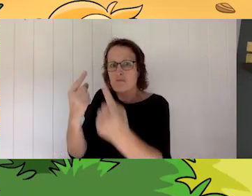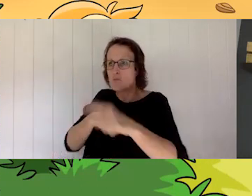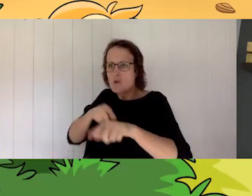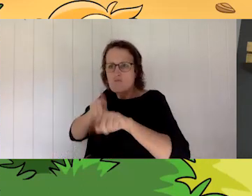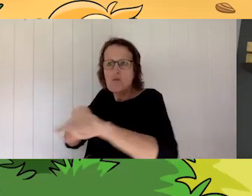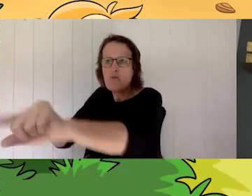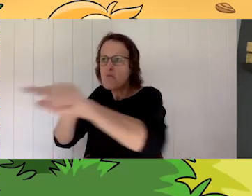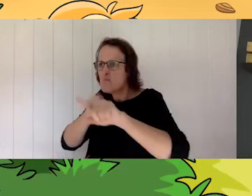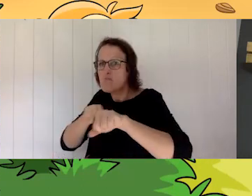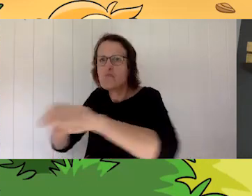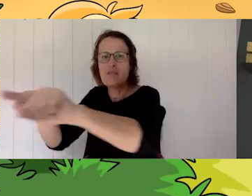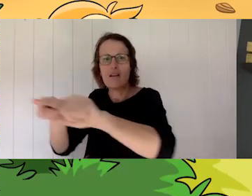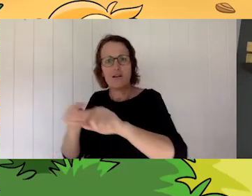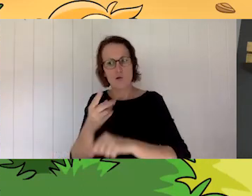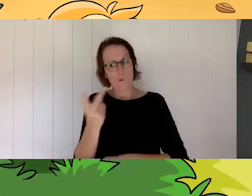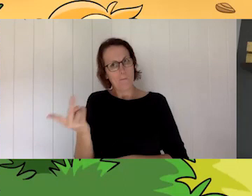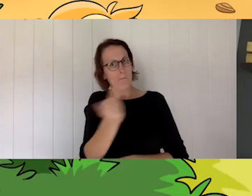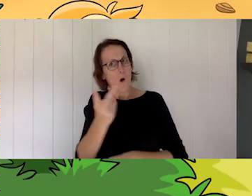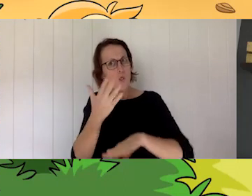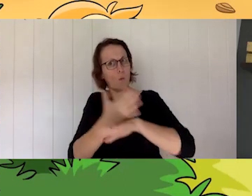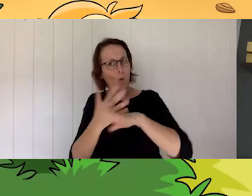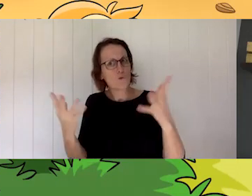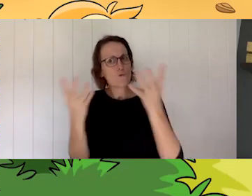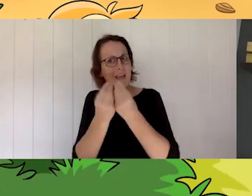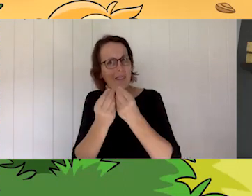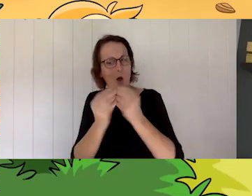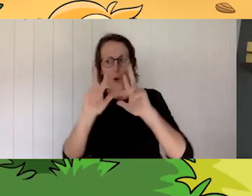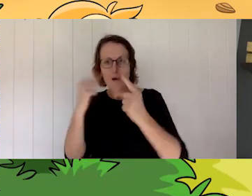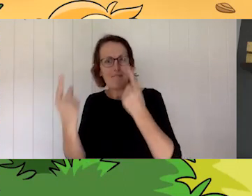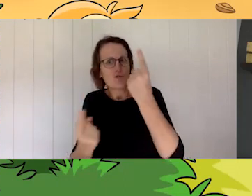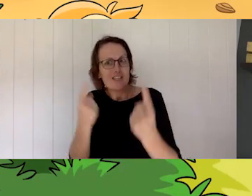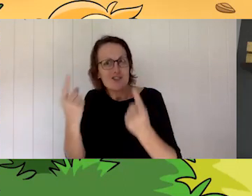And so this partnership was quite a lovely one. One day, a large storm